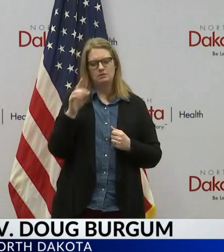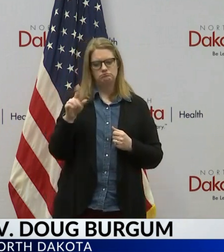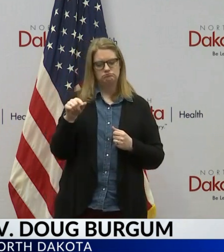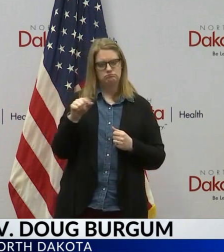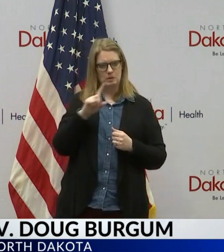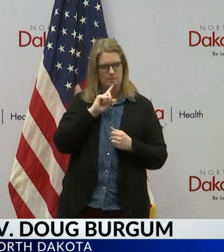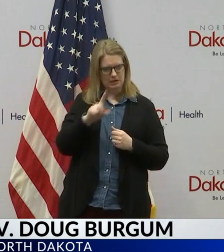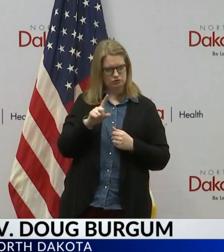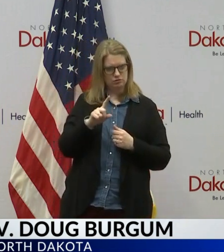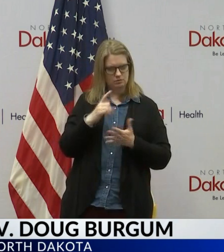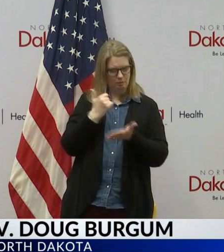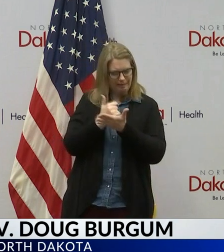CALL THE NORTH DAKOTA HEALTH HOTLINE.